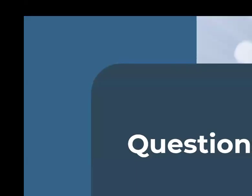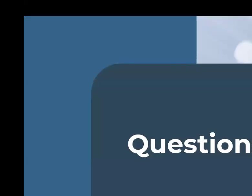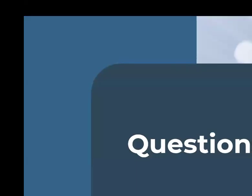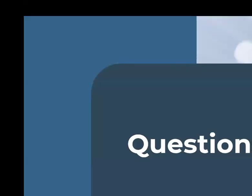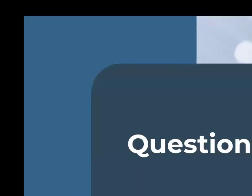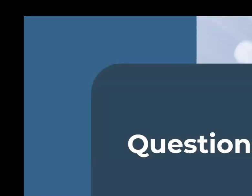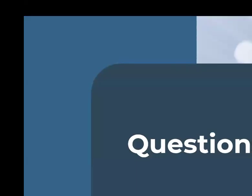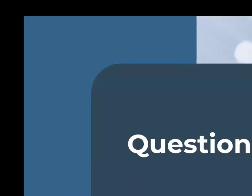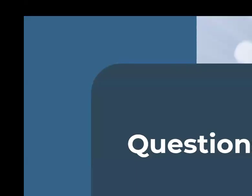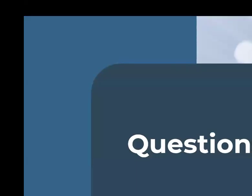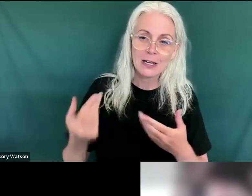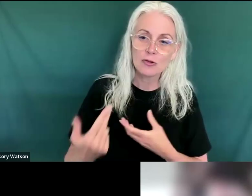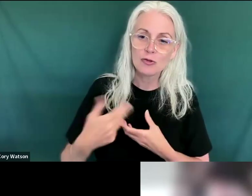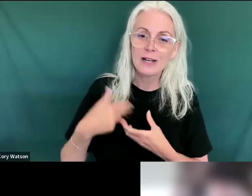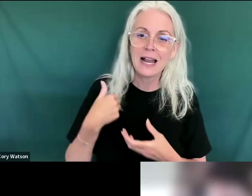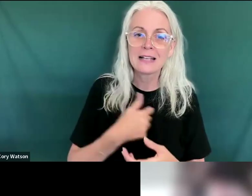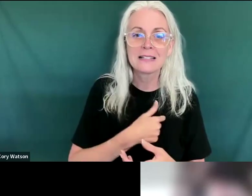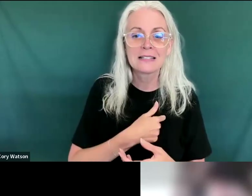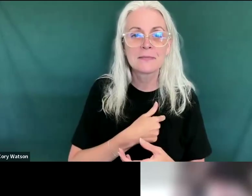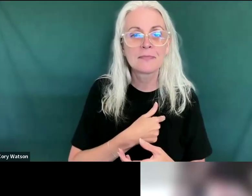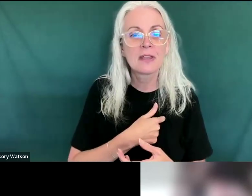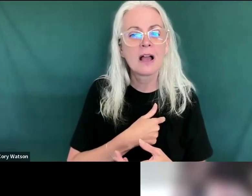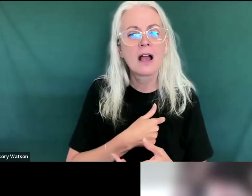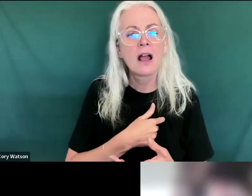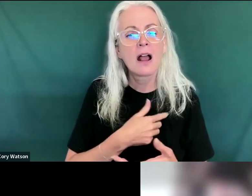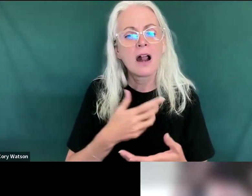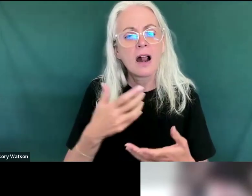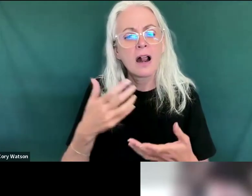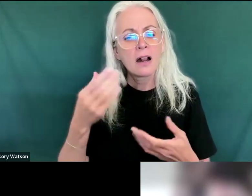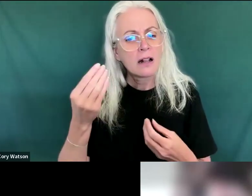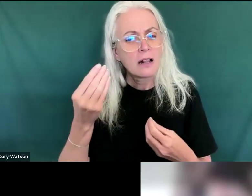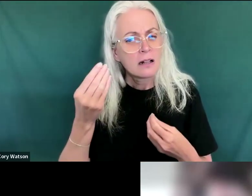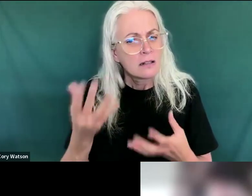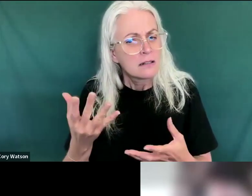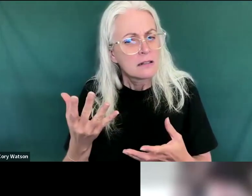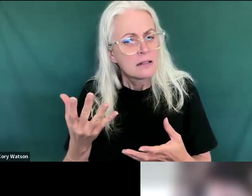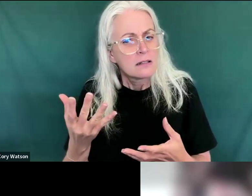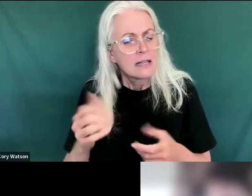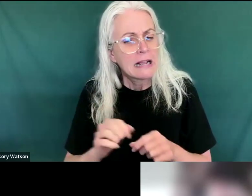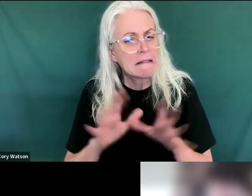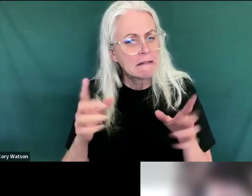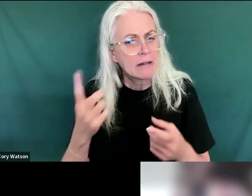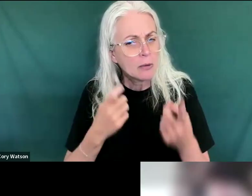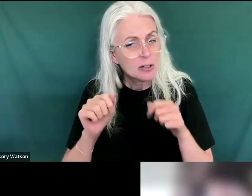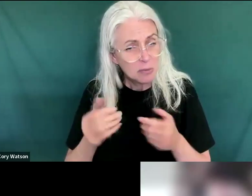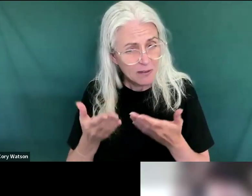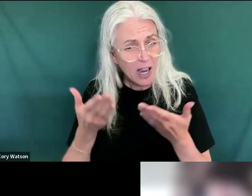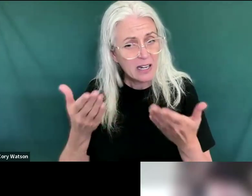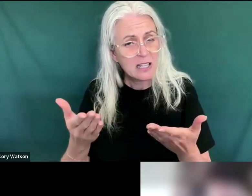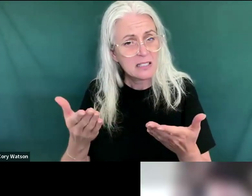you here, joining us. Just to kick us off, just a clarifying question. Can you provide us with more